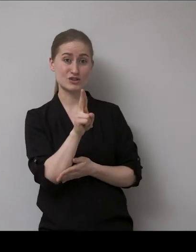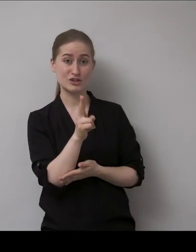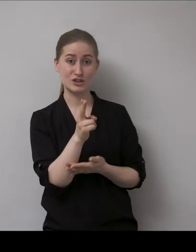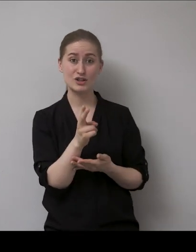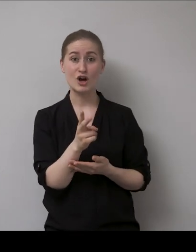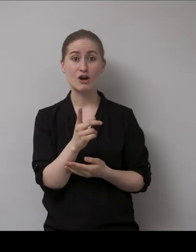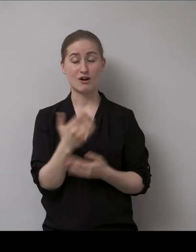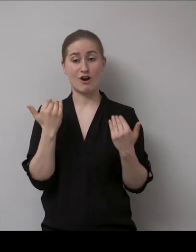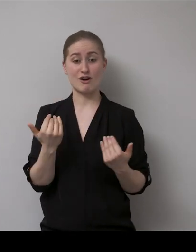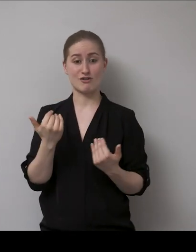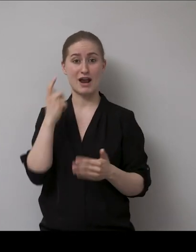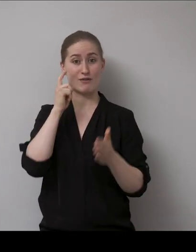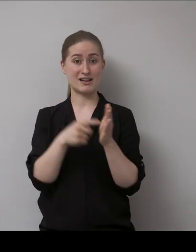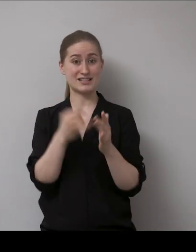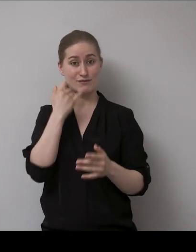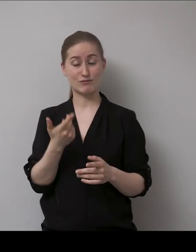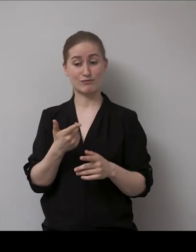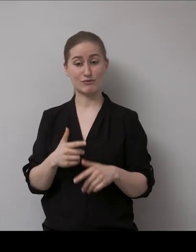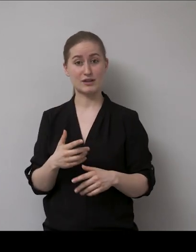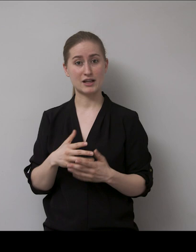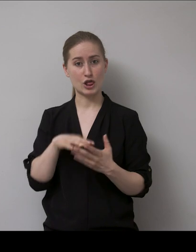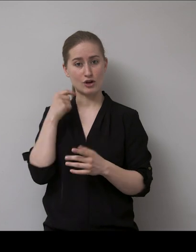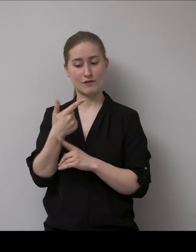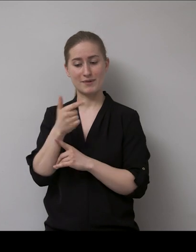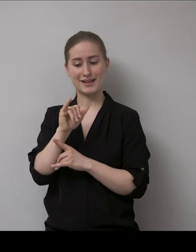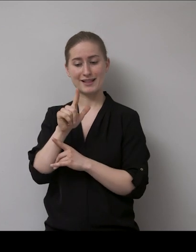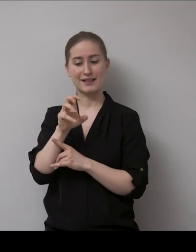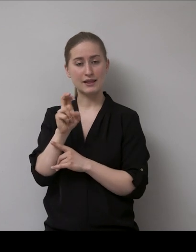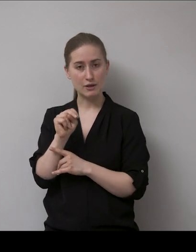If we are to live by Gilman's words and be true to his conception of the university,